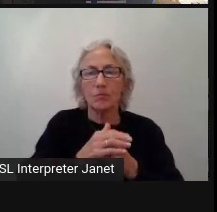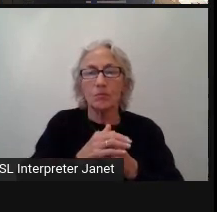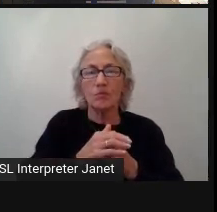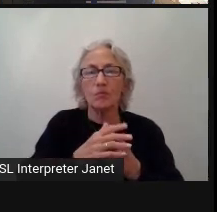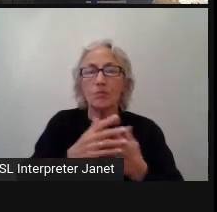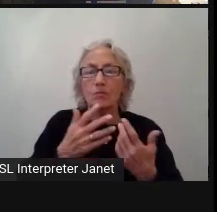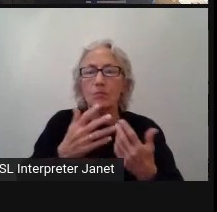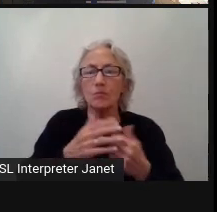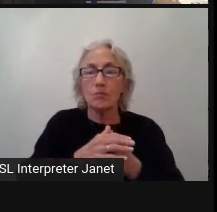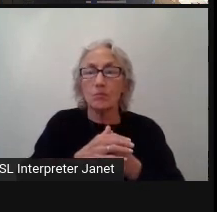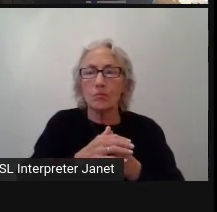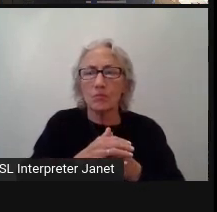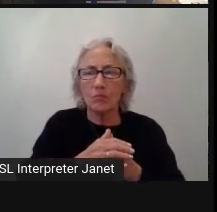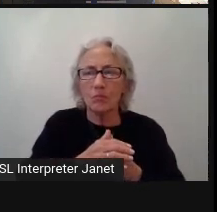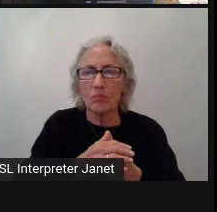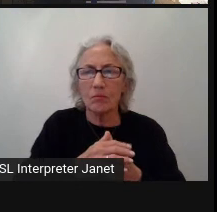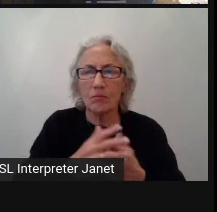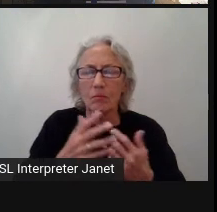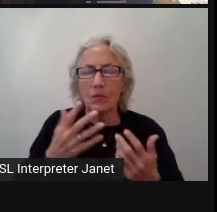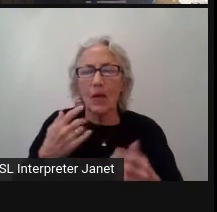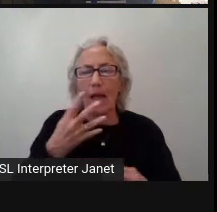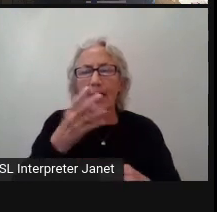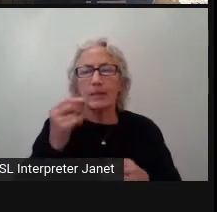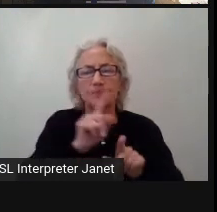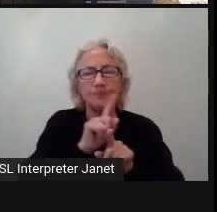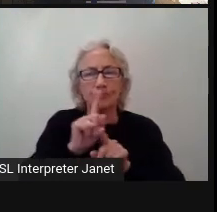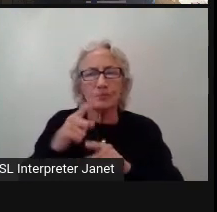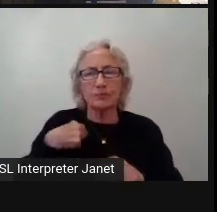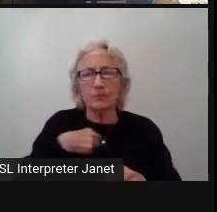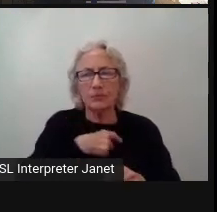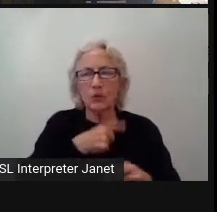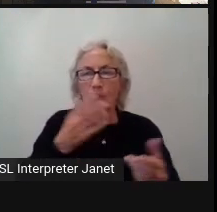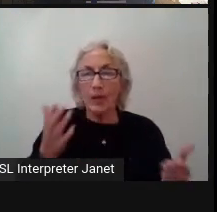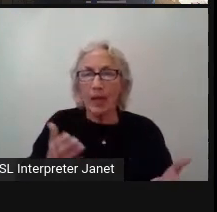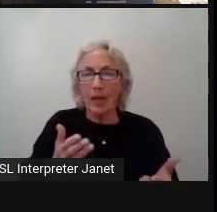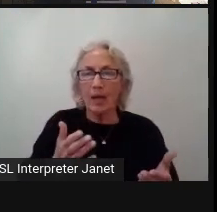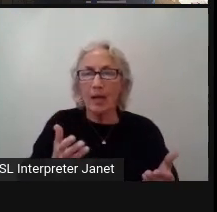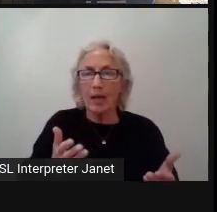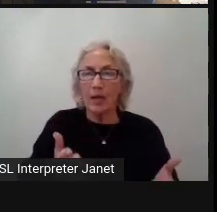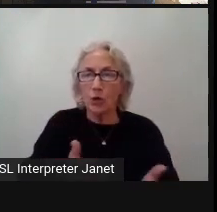and we actually discourage people to use it as a replacement